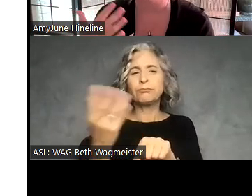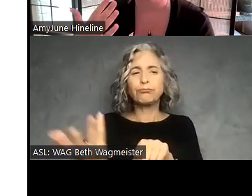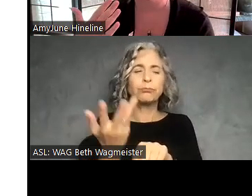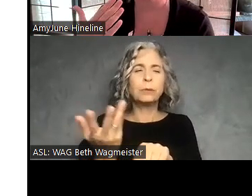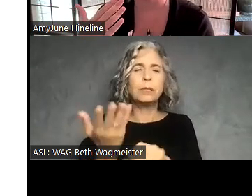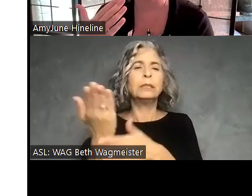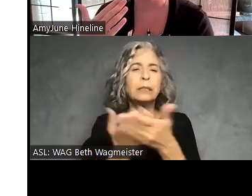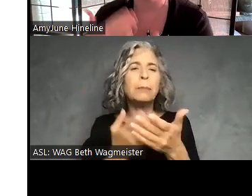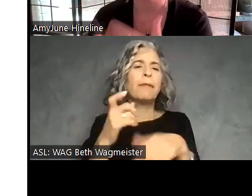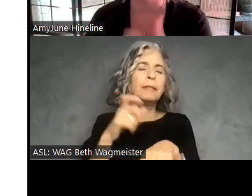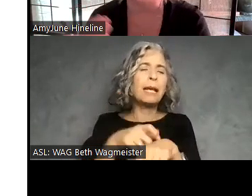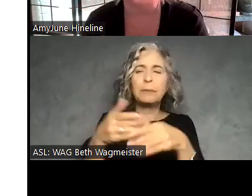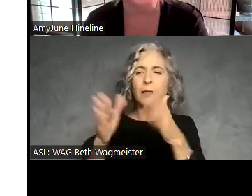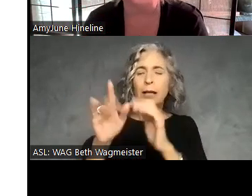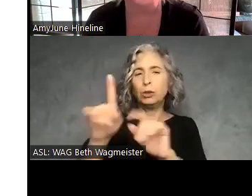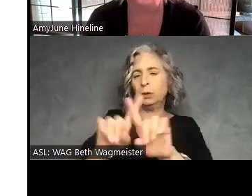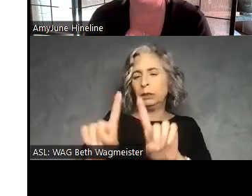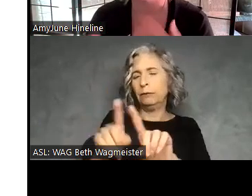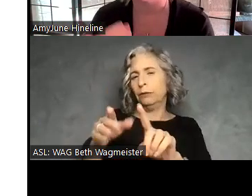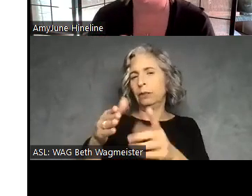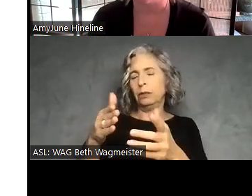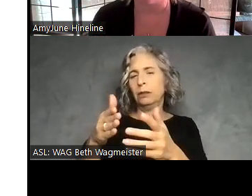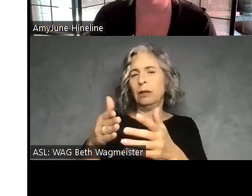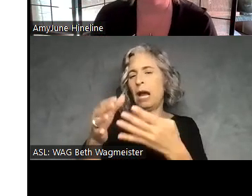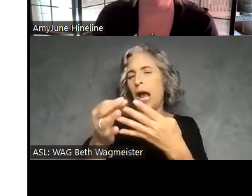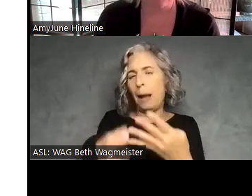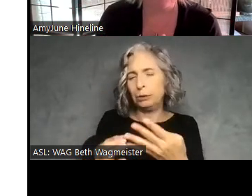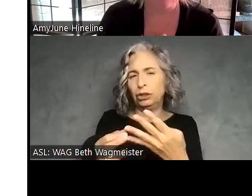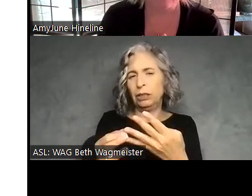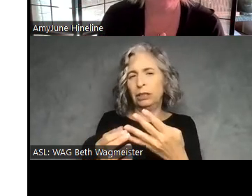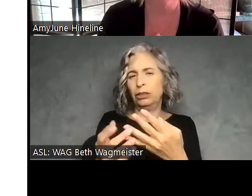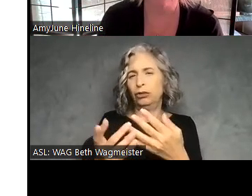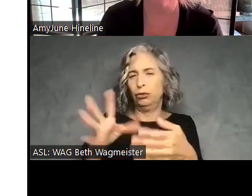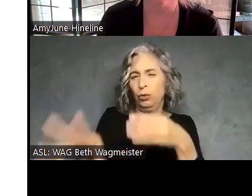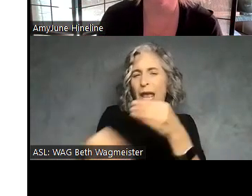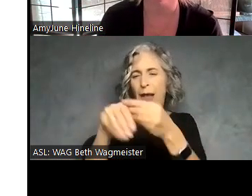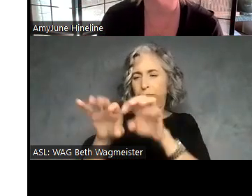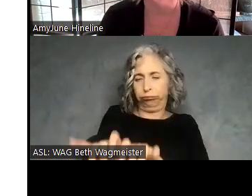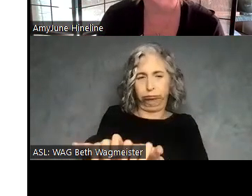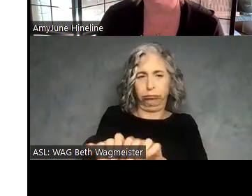that there is a letter challenge at the top. But on the side, there is a bar that you can refresh